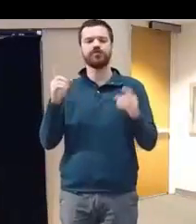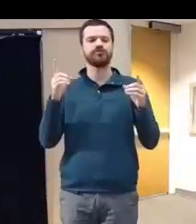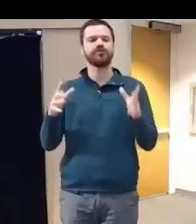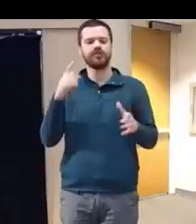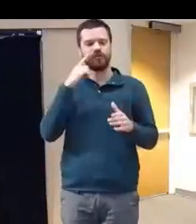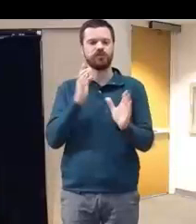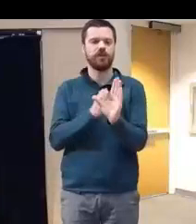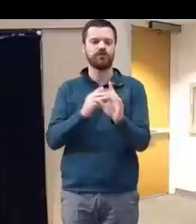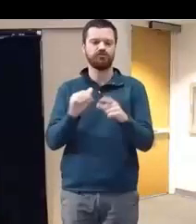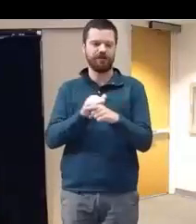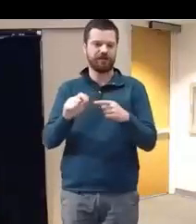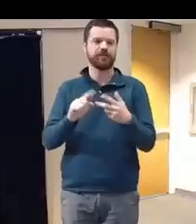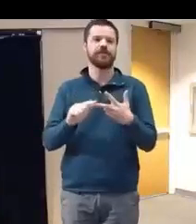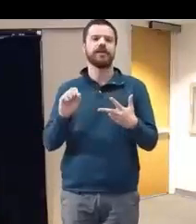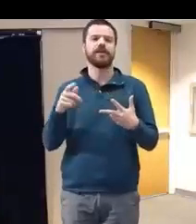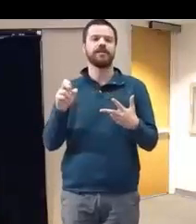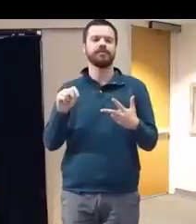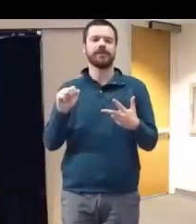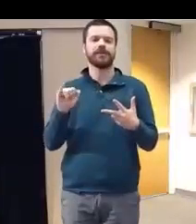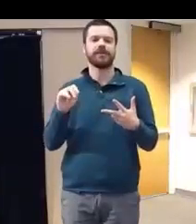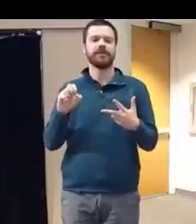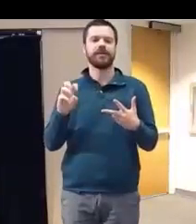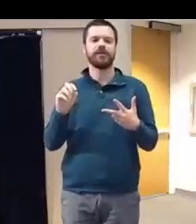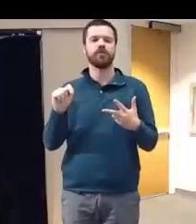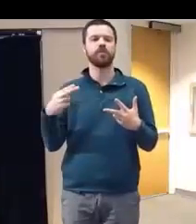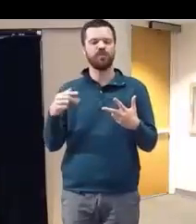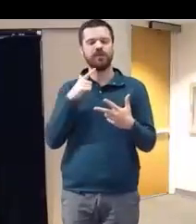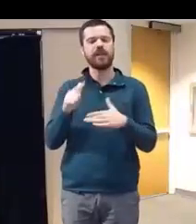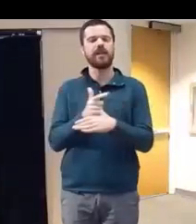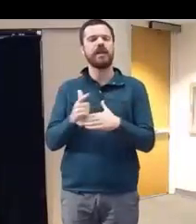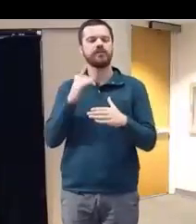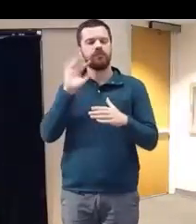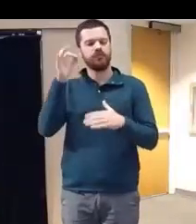training Dr Aspen Ainsworth director of the consultation liaison Fellowship Dr